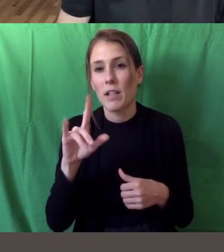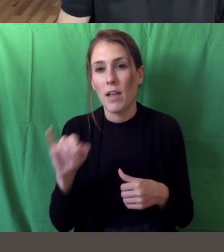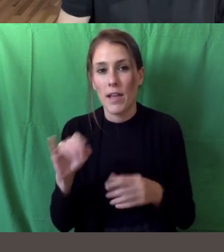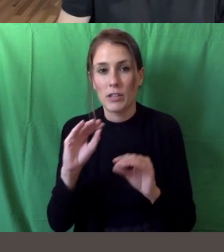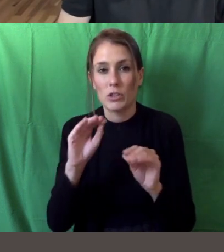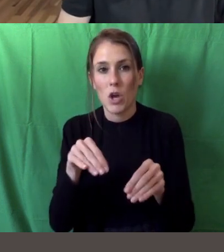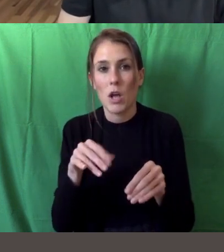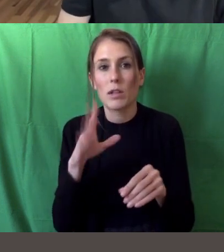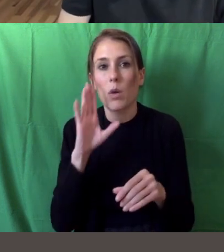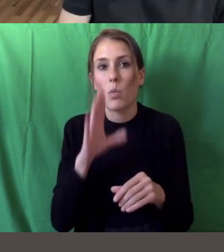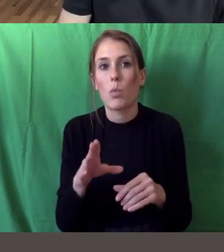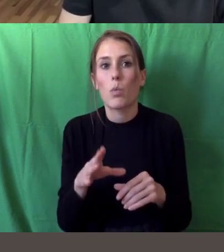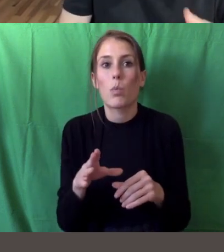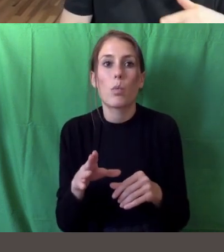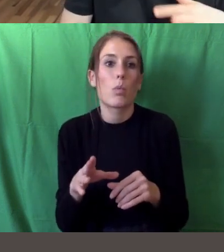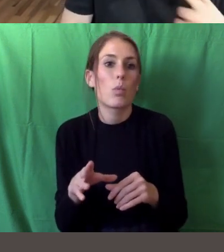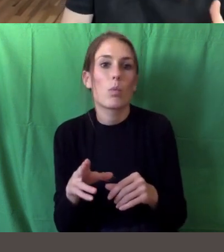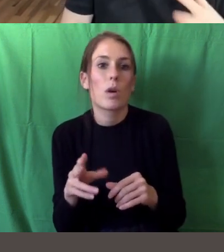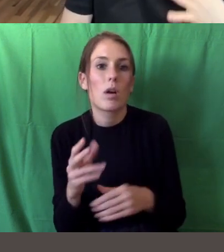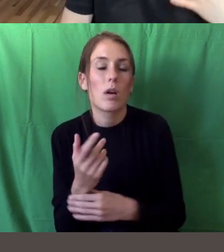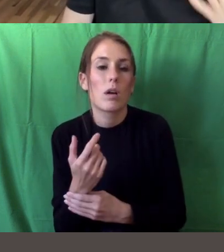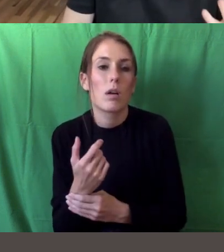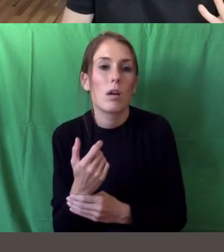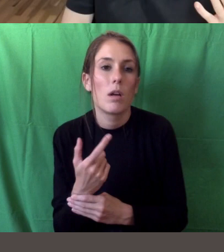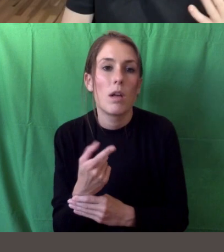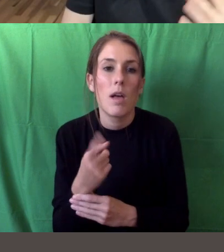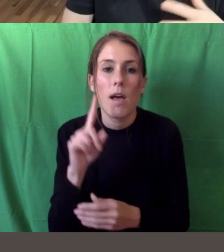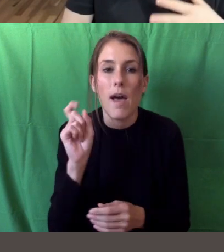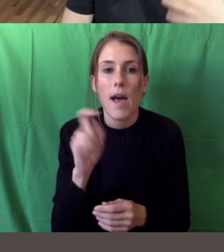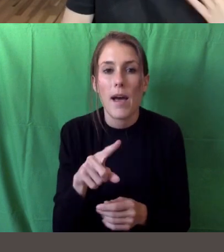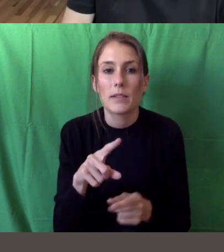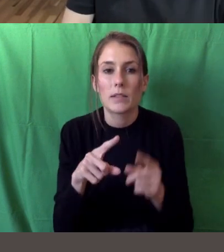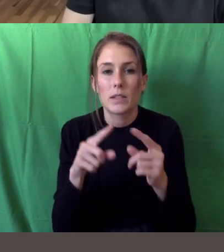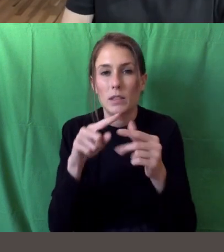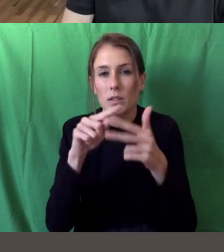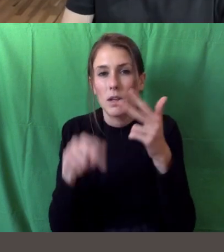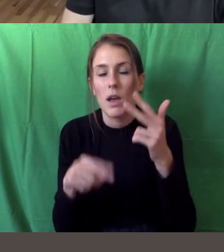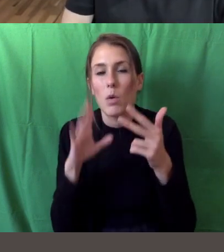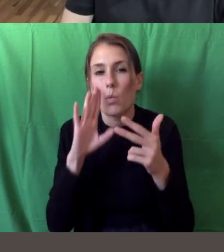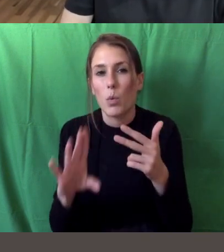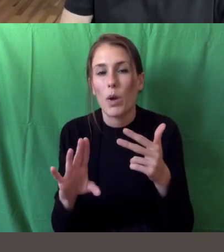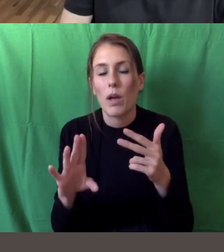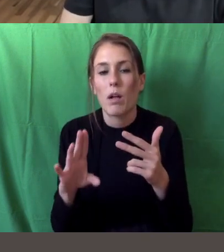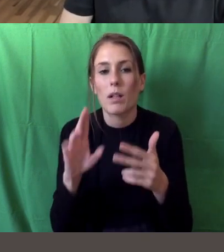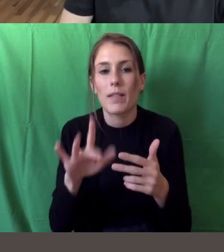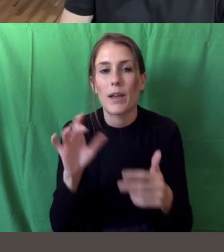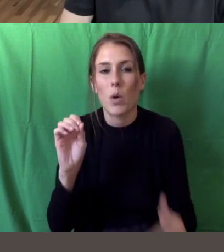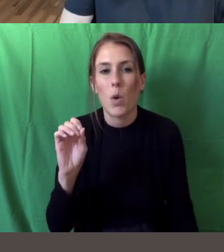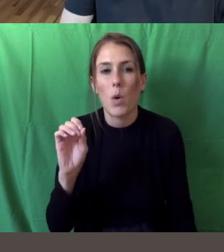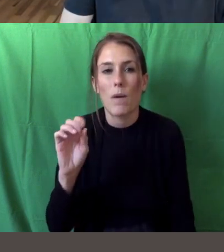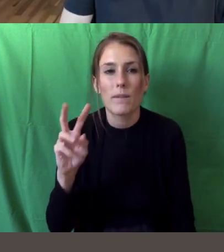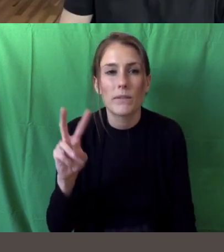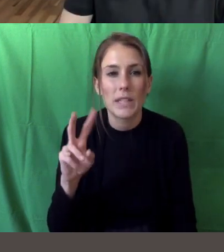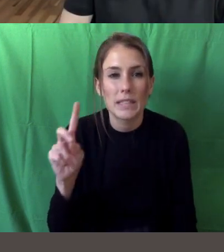going to be asked if I want to view live metrics, logs, or overview dashboard. I'm going to click overview dashboard just to keep things simple.